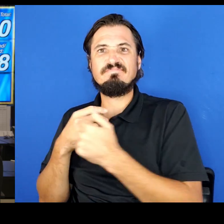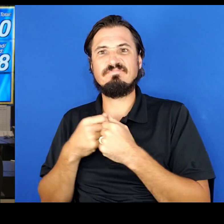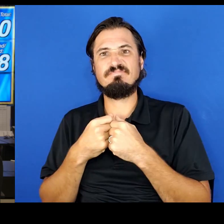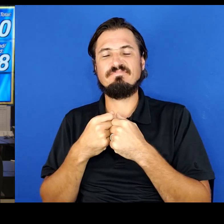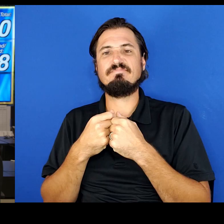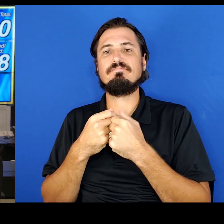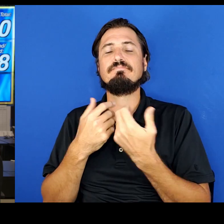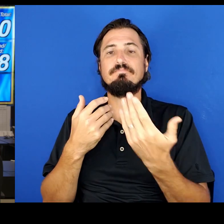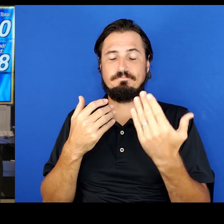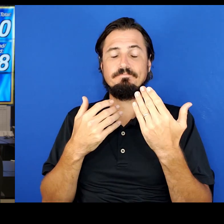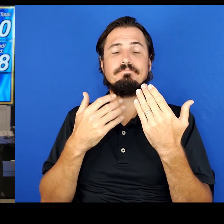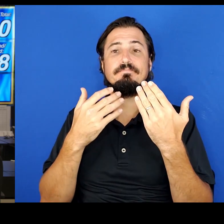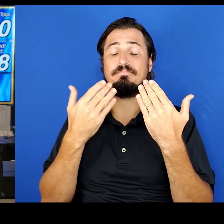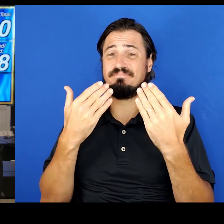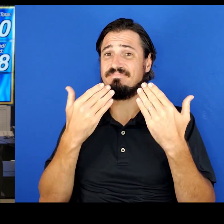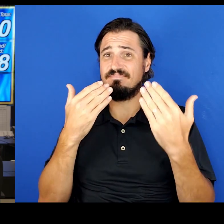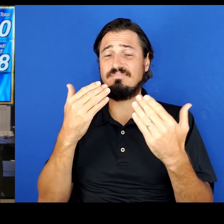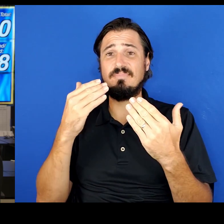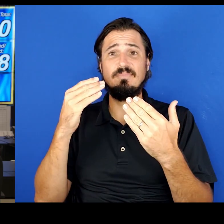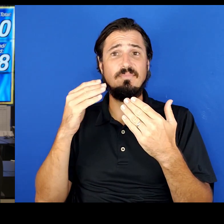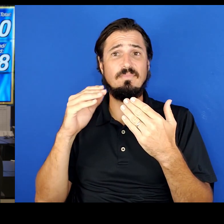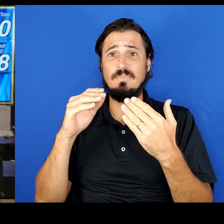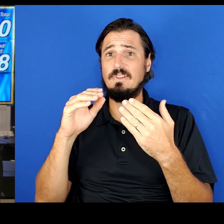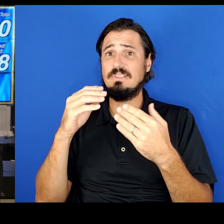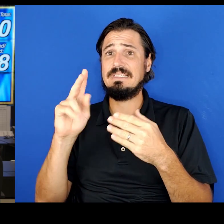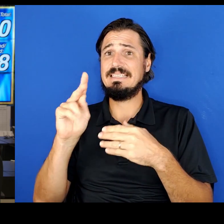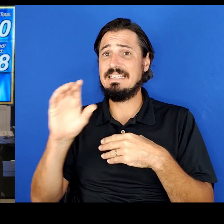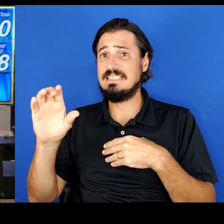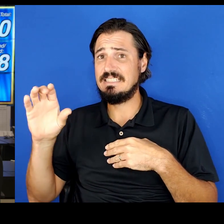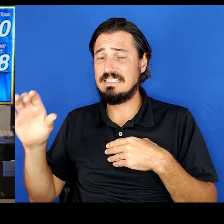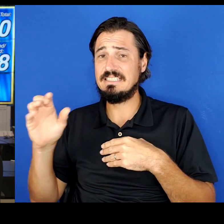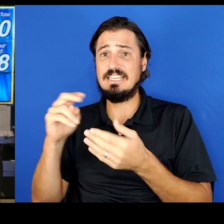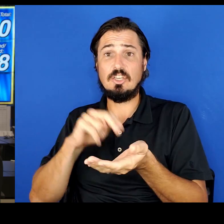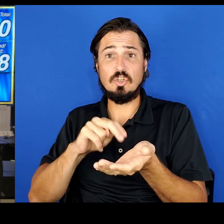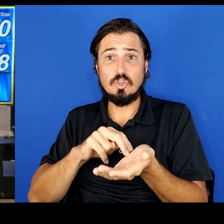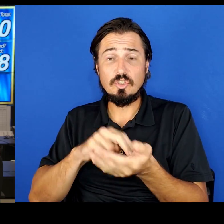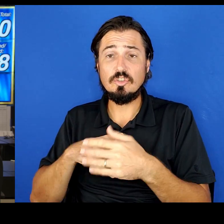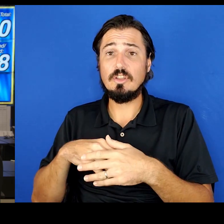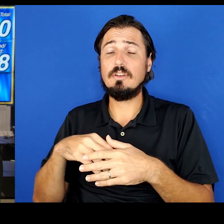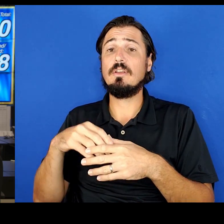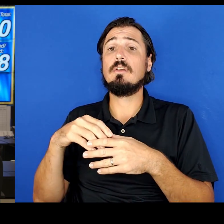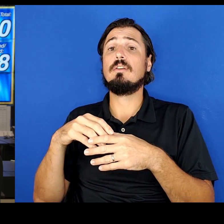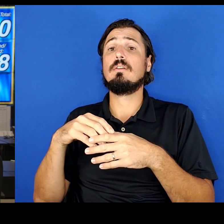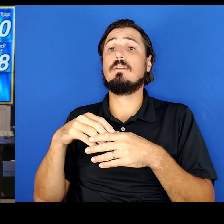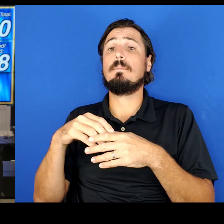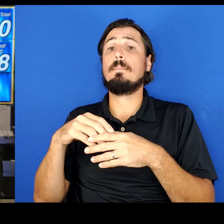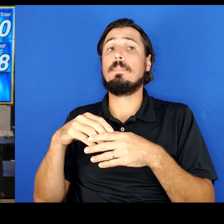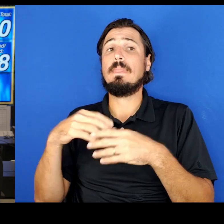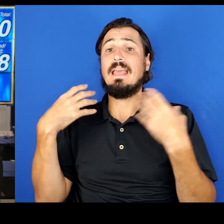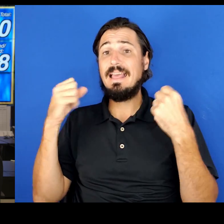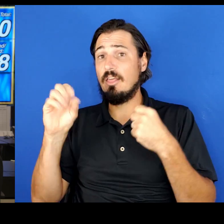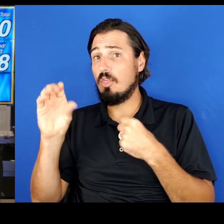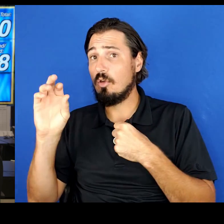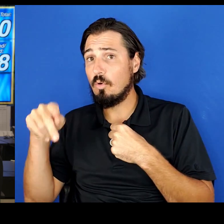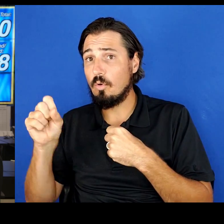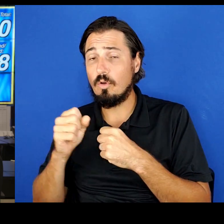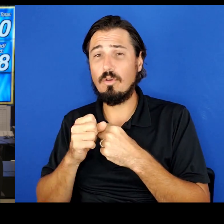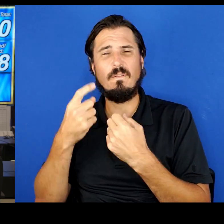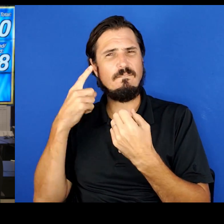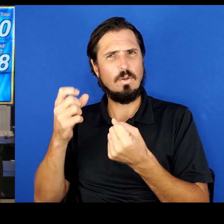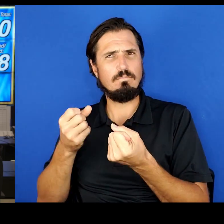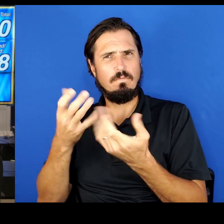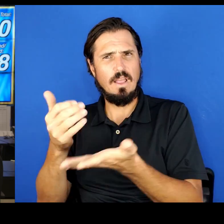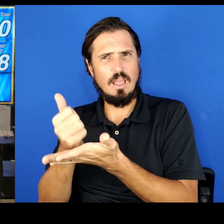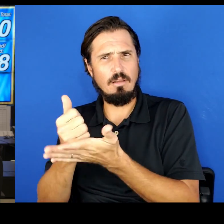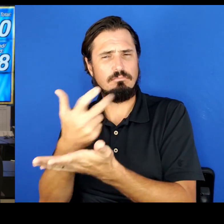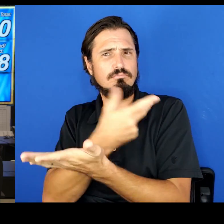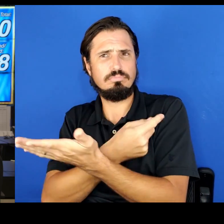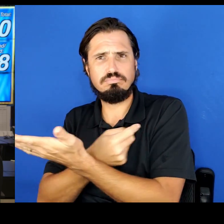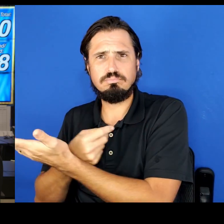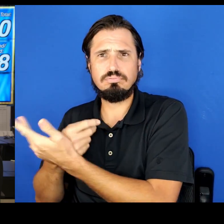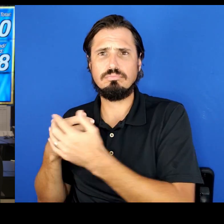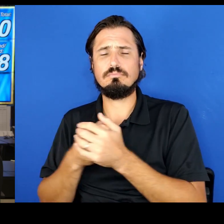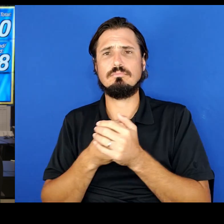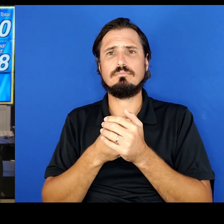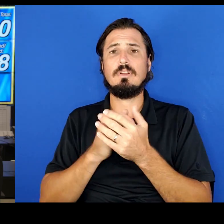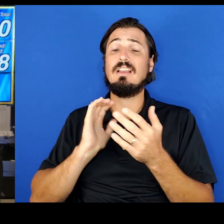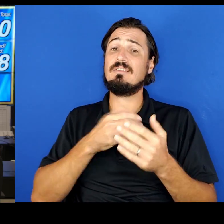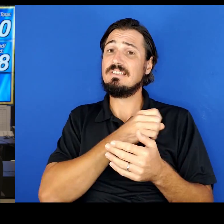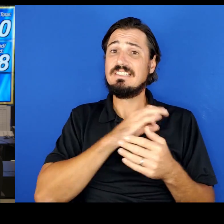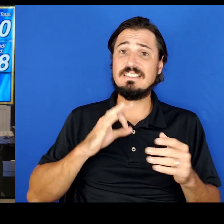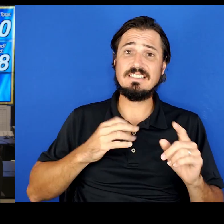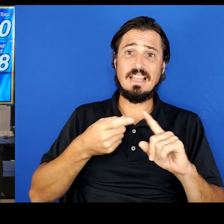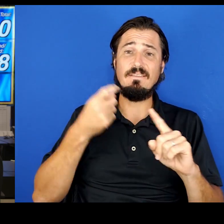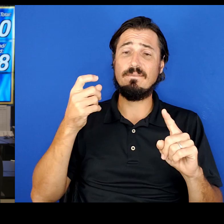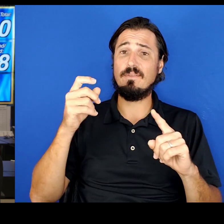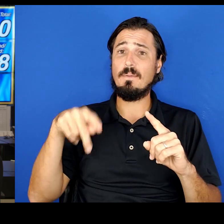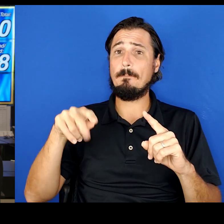Medical Reserve Corps and our KCC Nursing Program for volunteering your time to administer vaccines. And to our Kaua‘i Incident Management Team, our staff from the Parks and Recreation